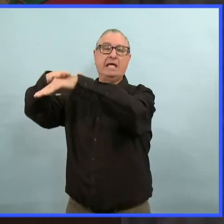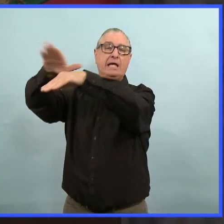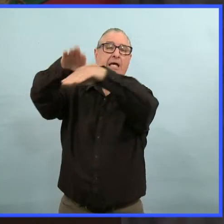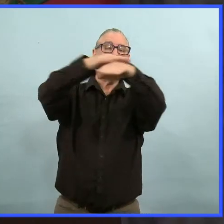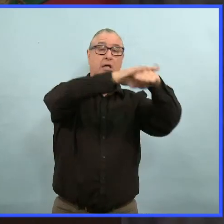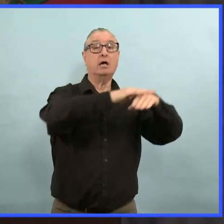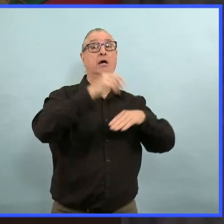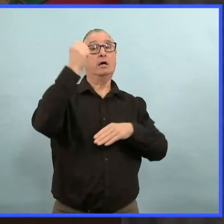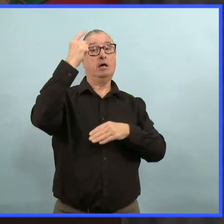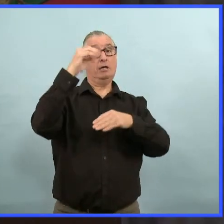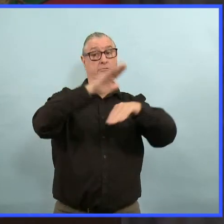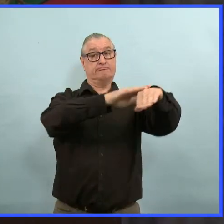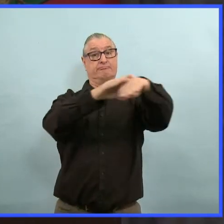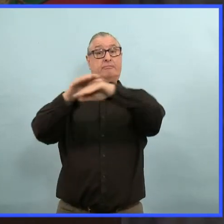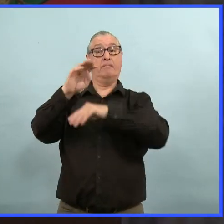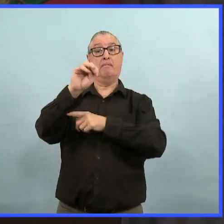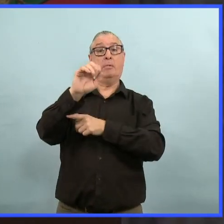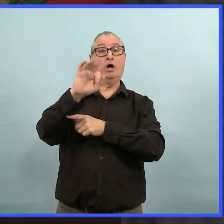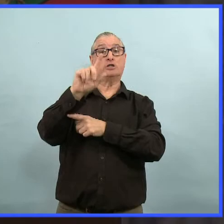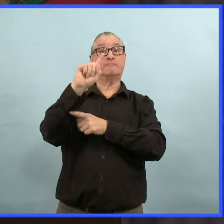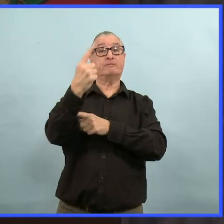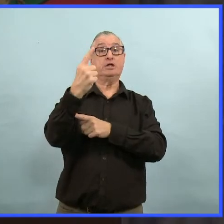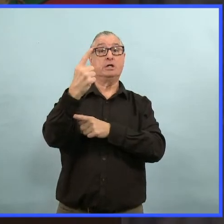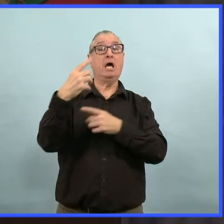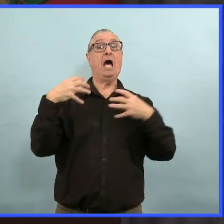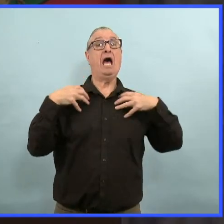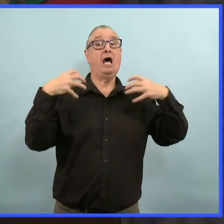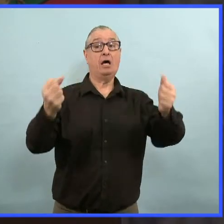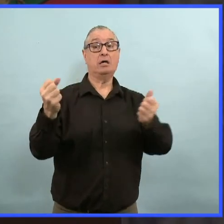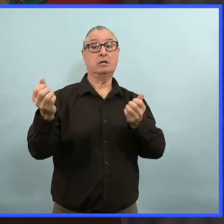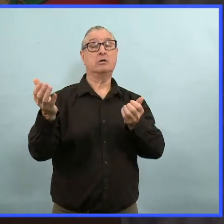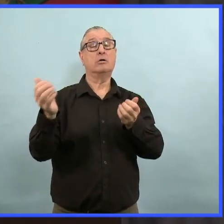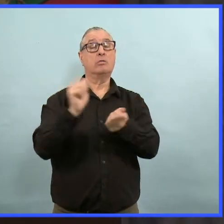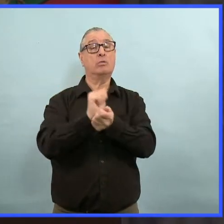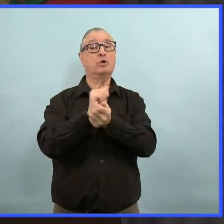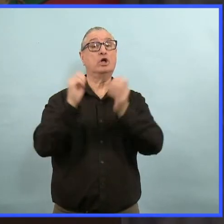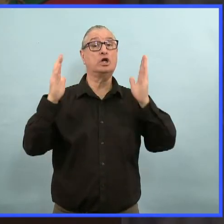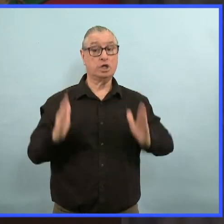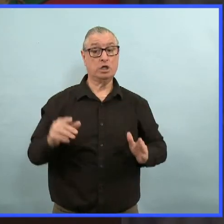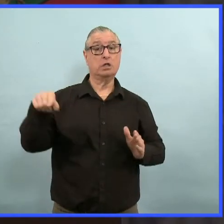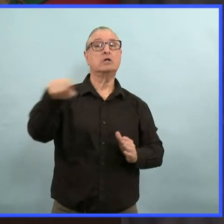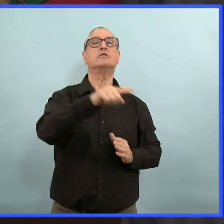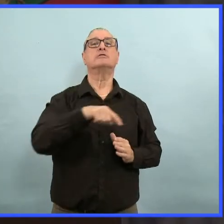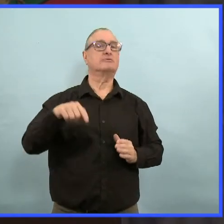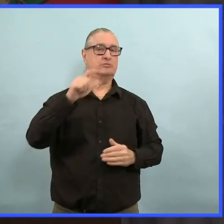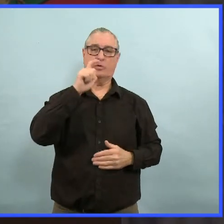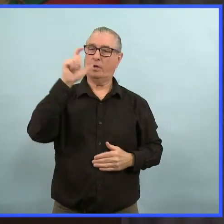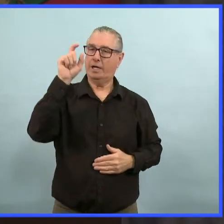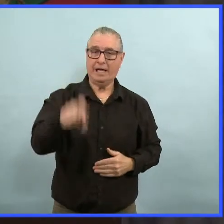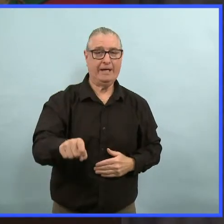service delivery organizations will also see the removal of regular rapid testing or proof of